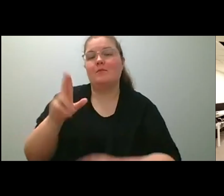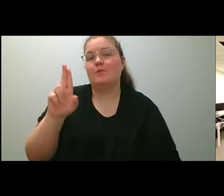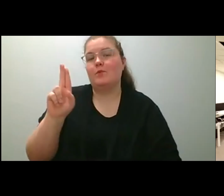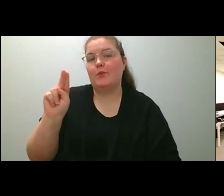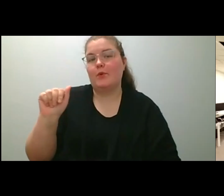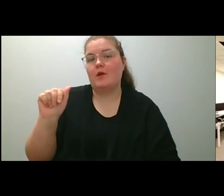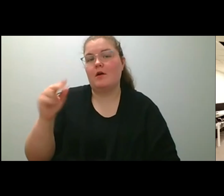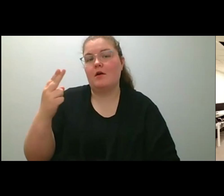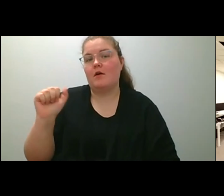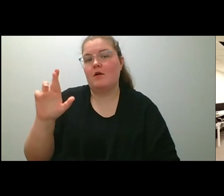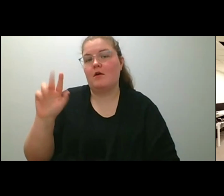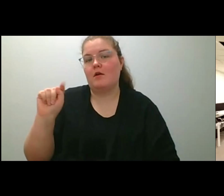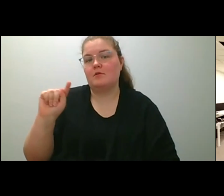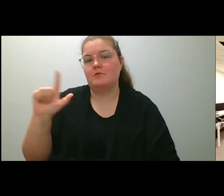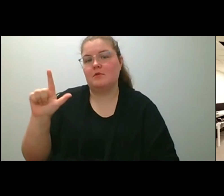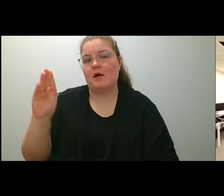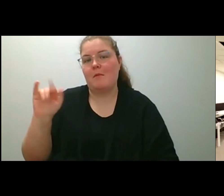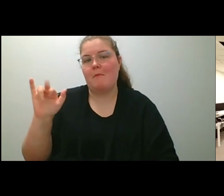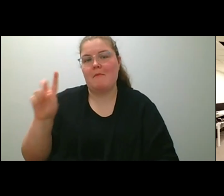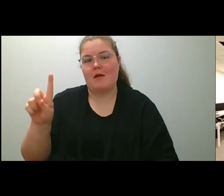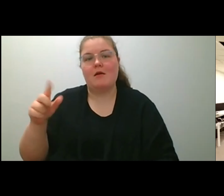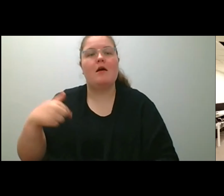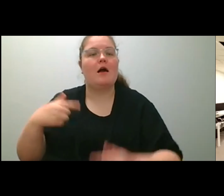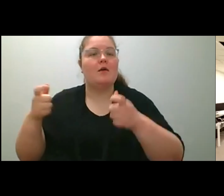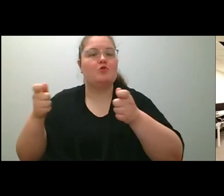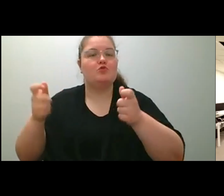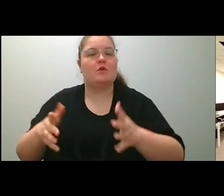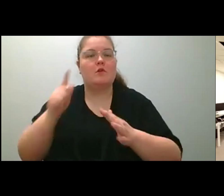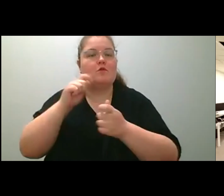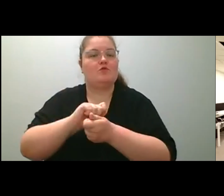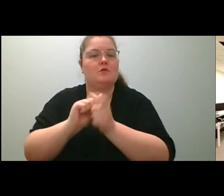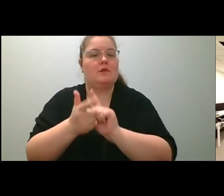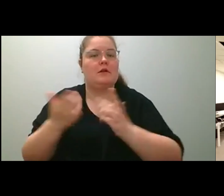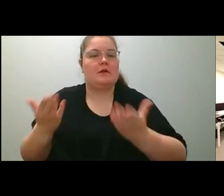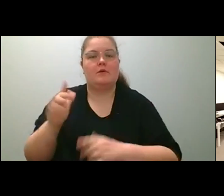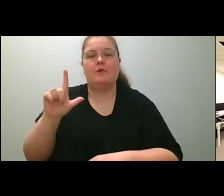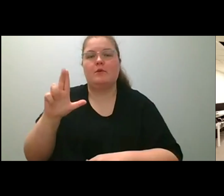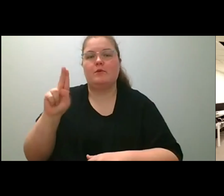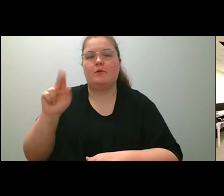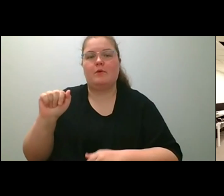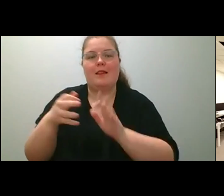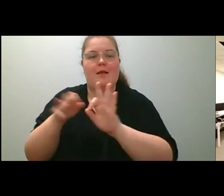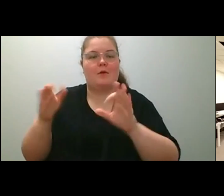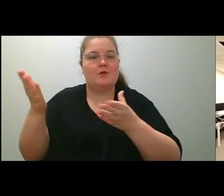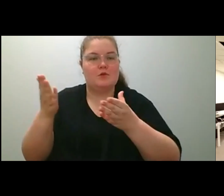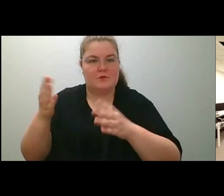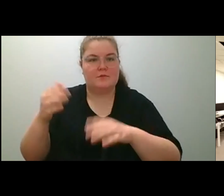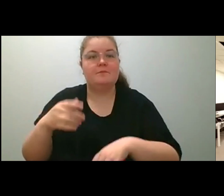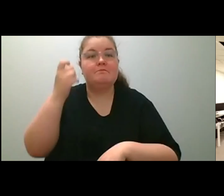I'm the Director of Translation at LUNA Language Services and I have Tiffany Hanson joining me today.